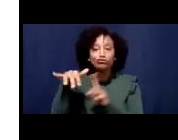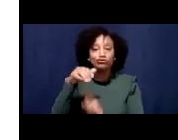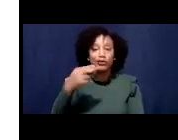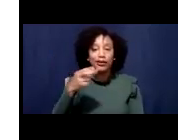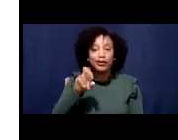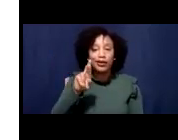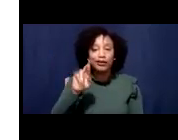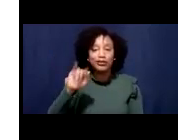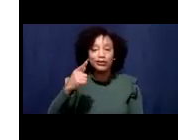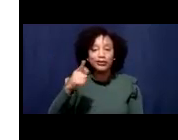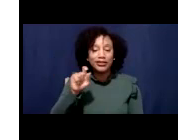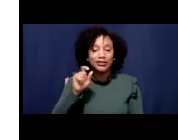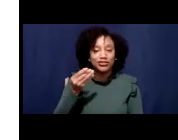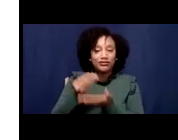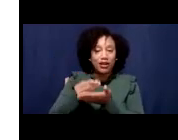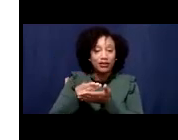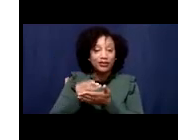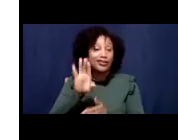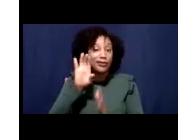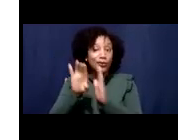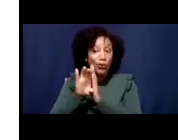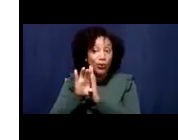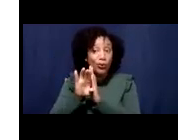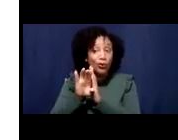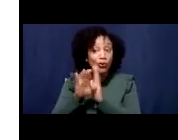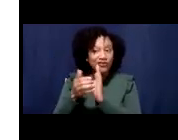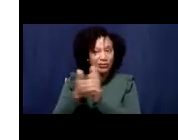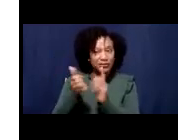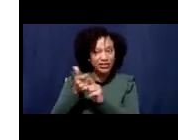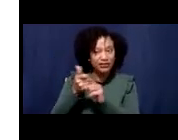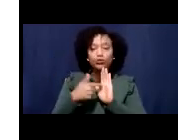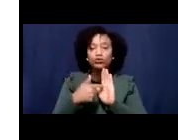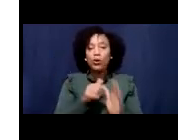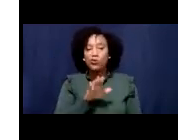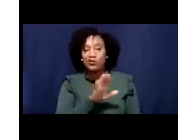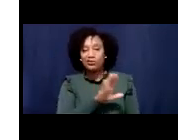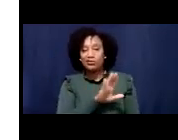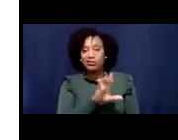and their logo for the Legacy Amendment is shown on the left.